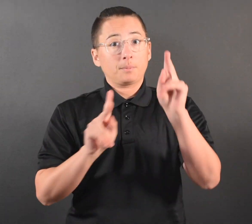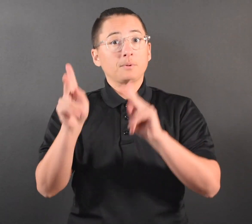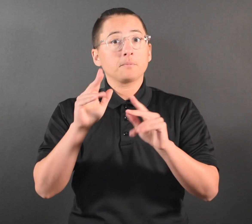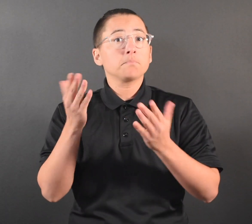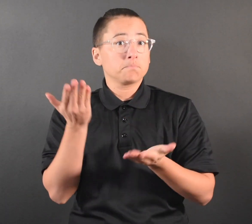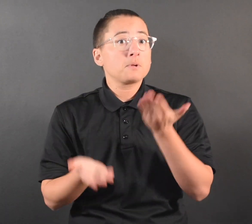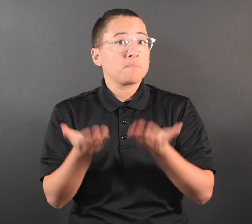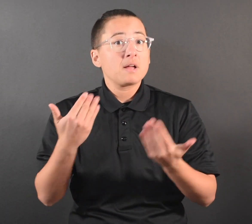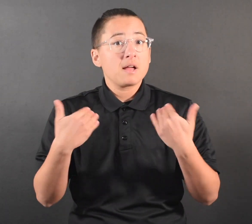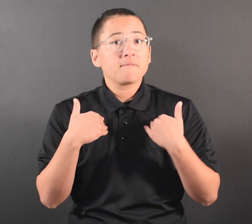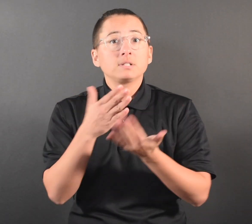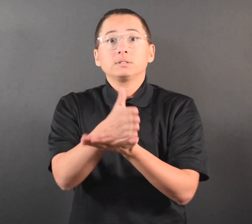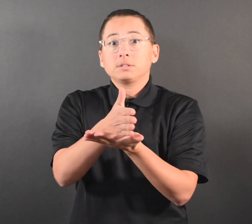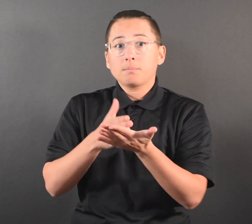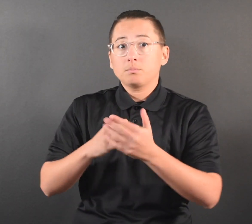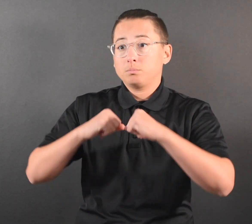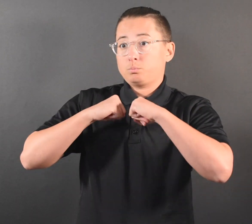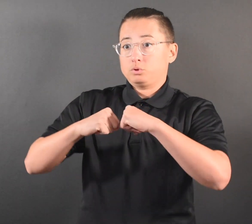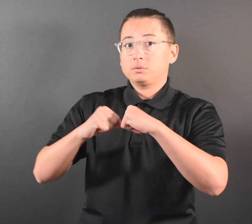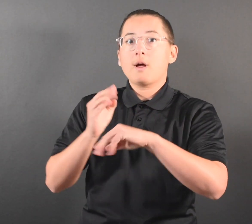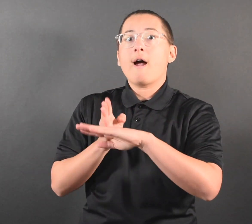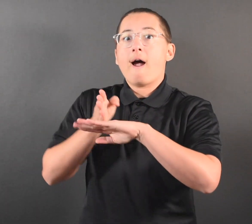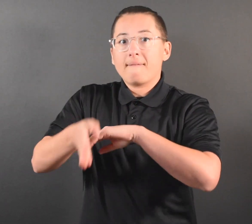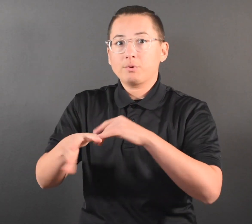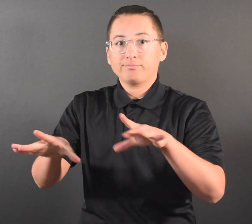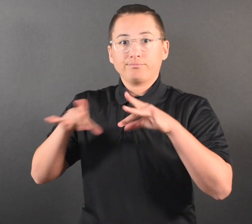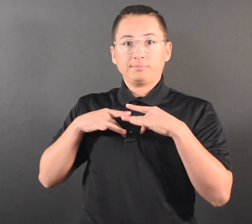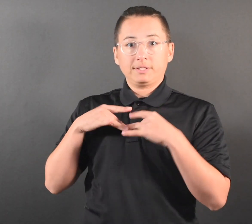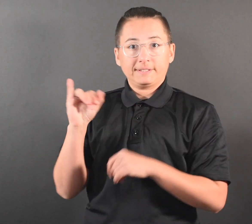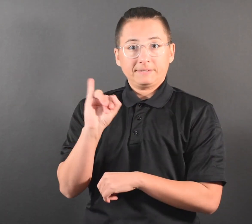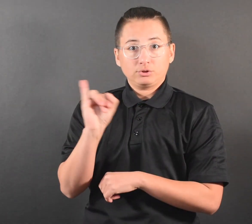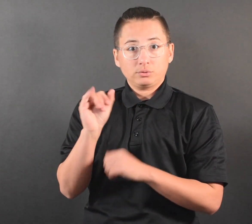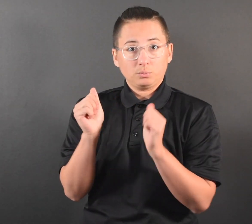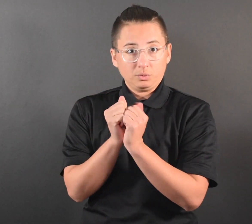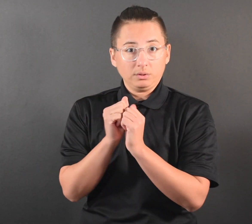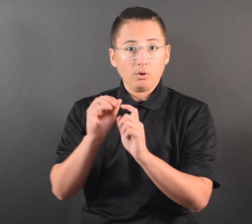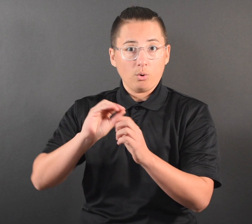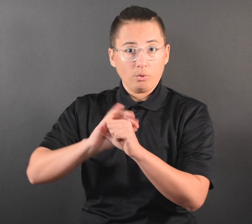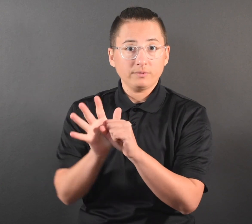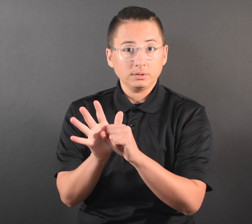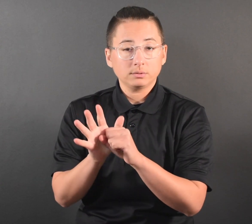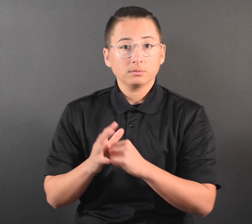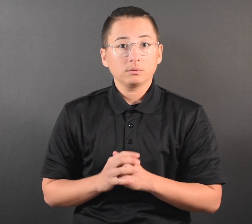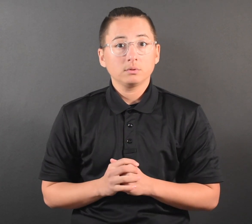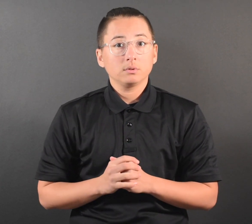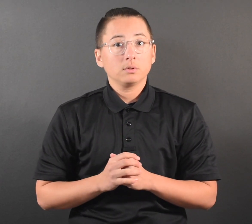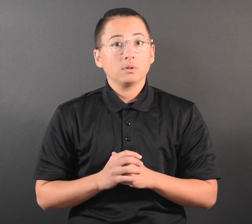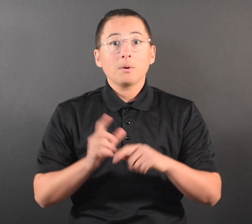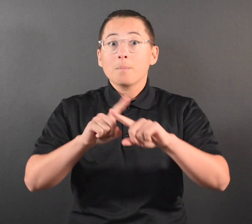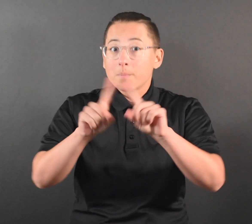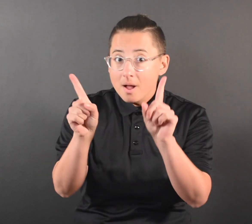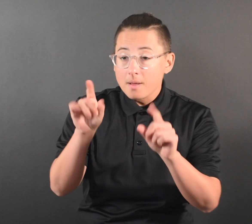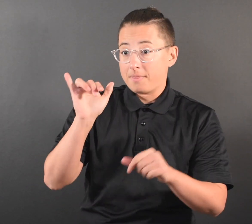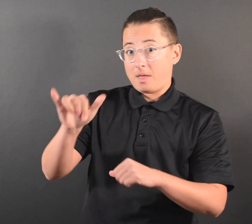you already had COVID-19. People may have some protection after being infected with COVID-19,